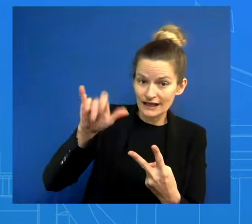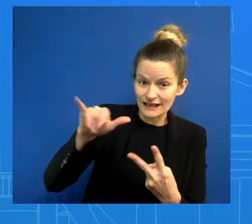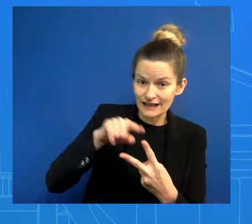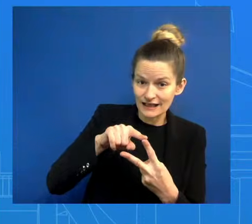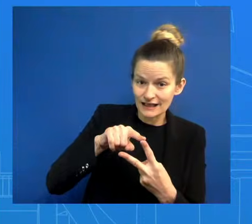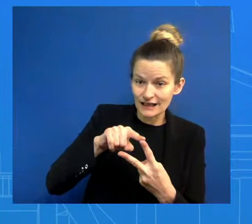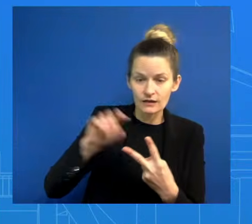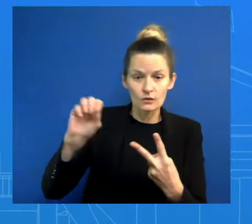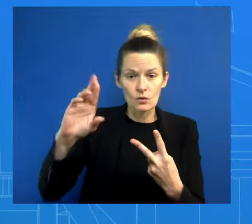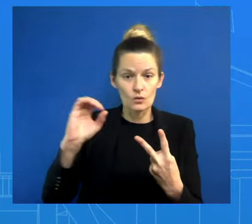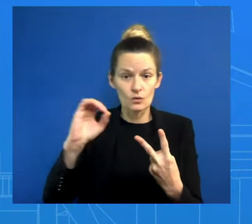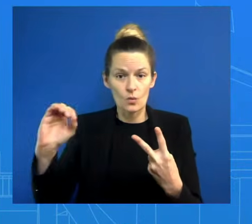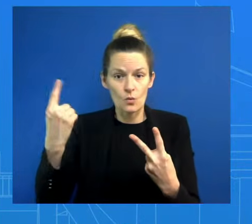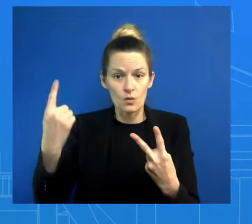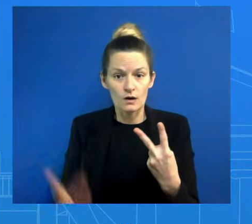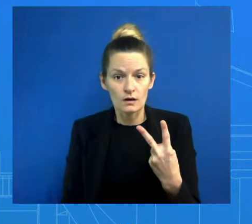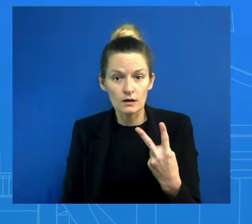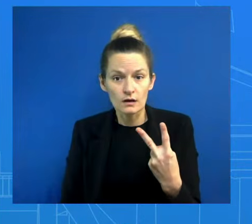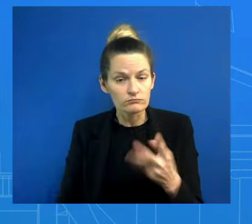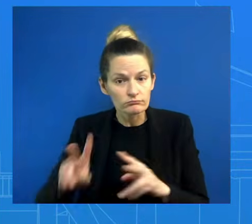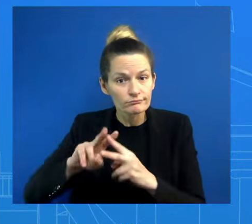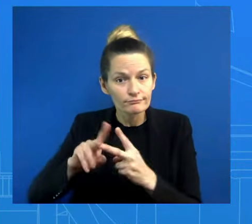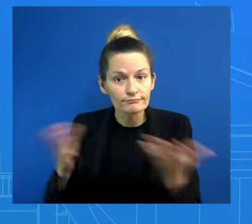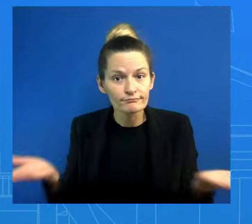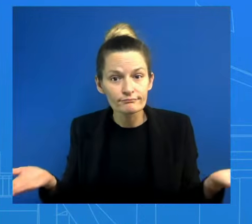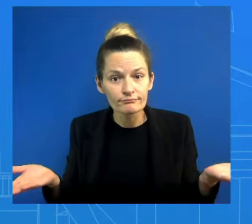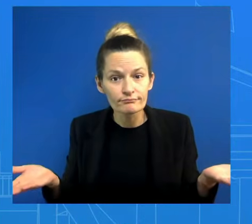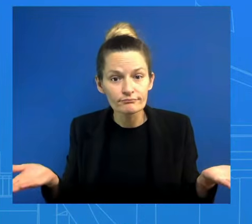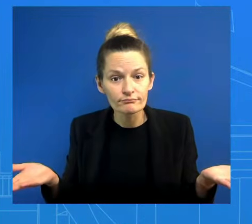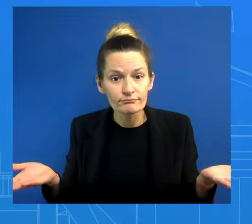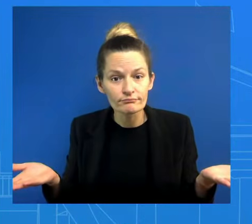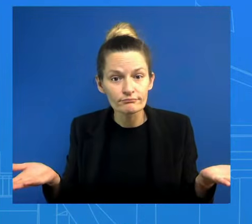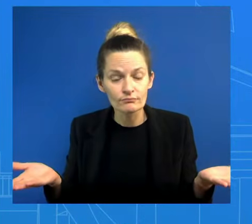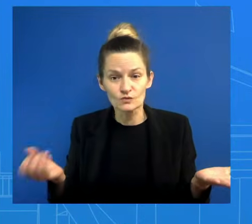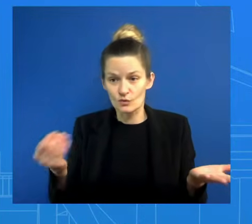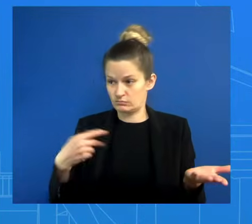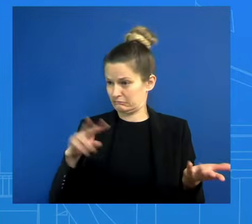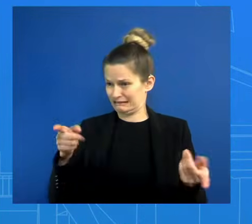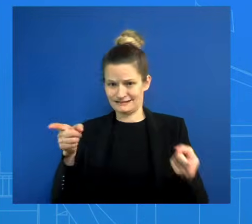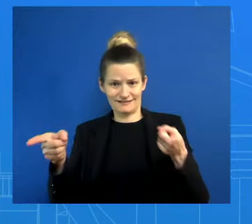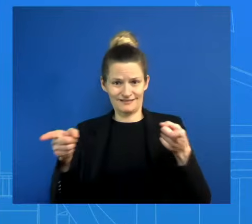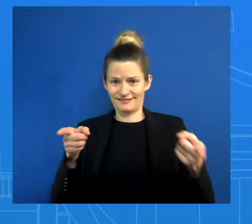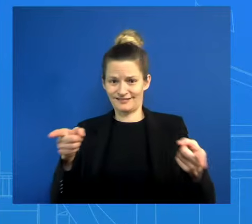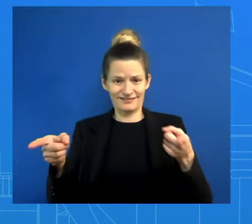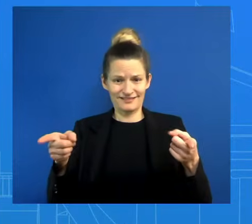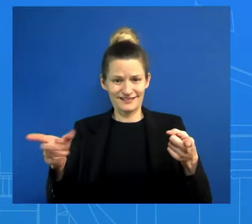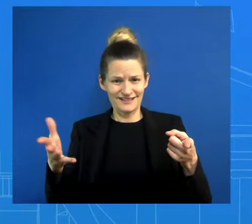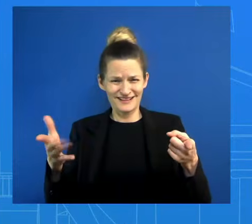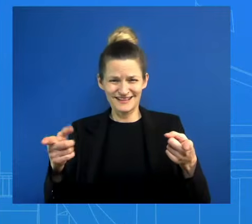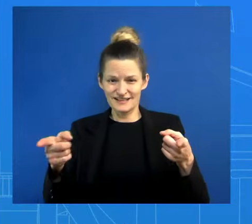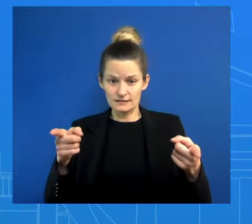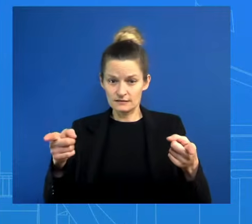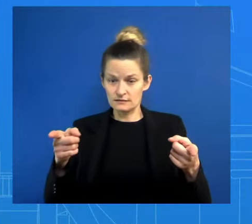who are being wrongfully detained abroad. That is a promise that his administration is continuing to -- contin- --